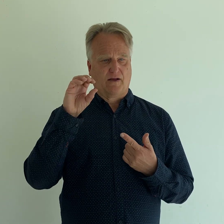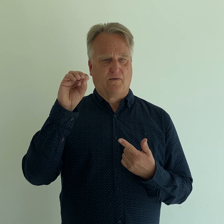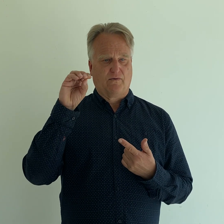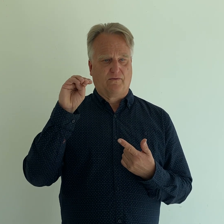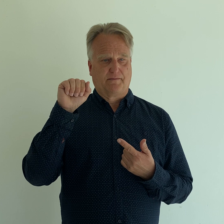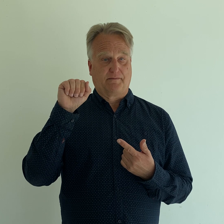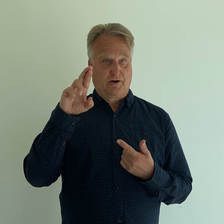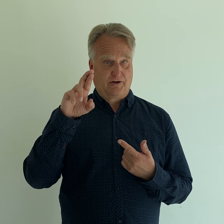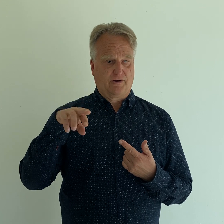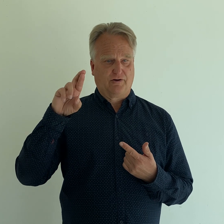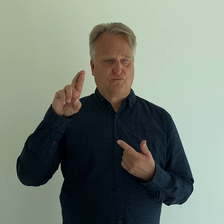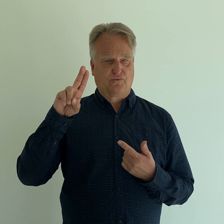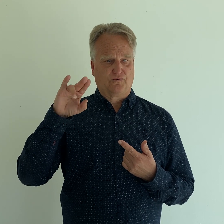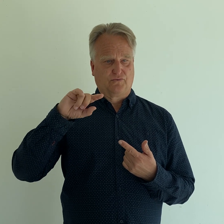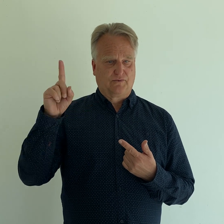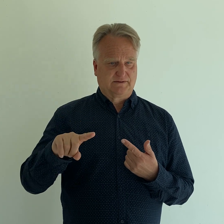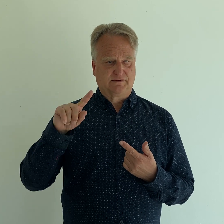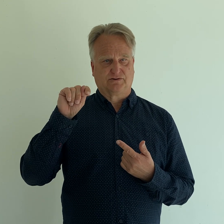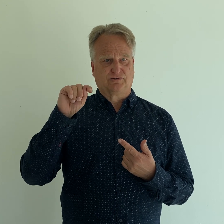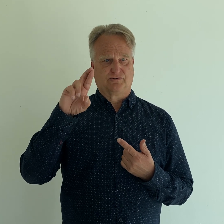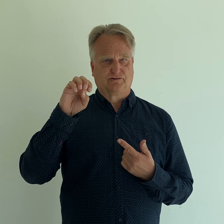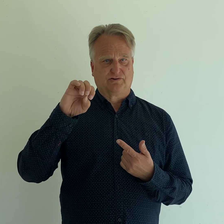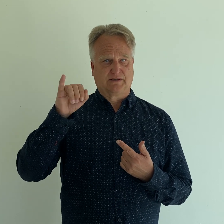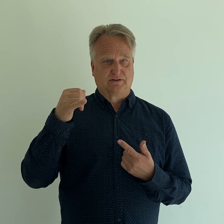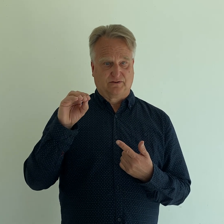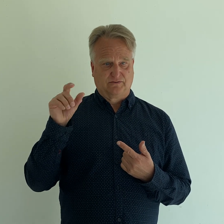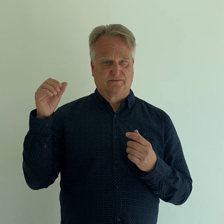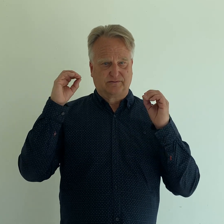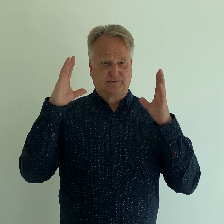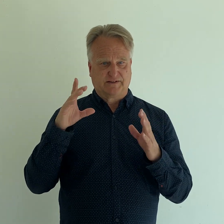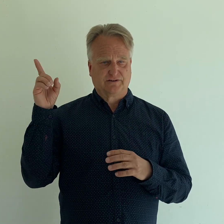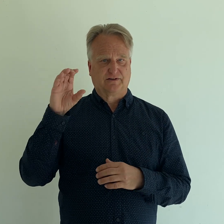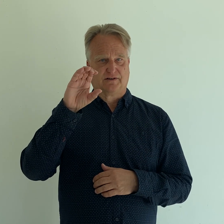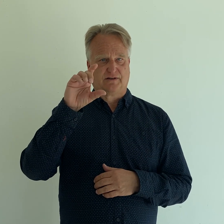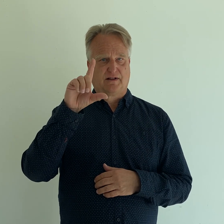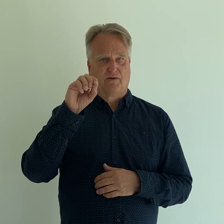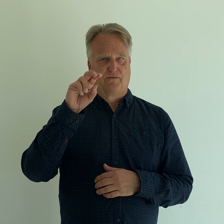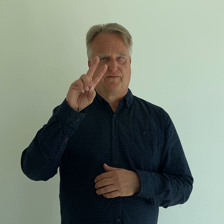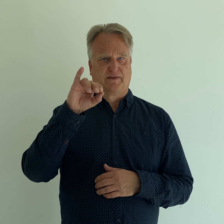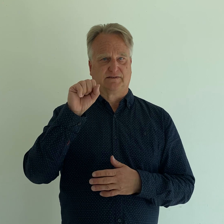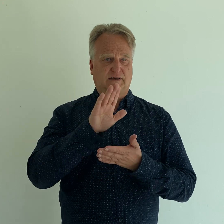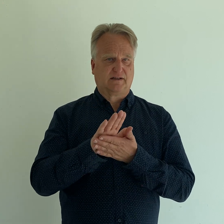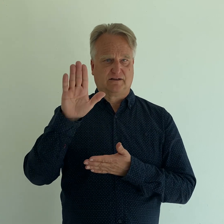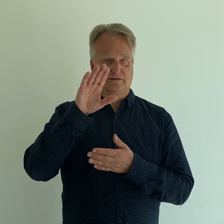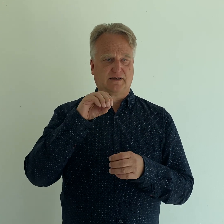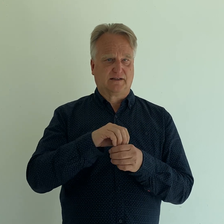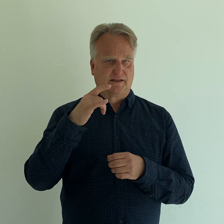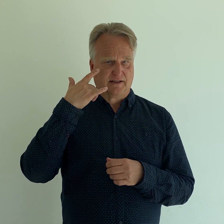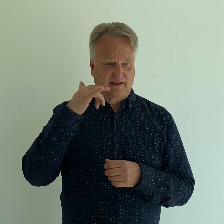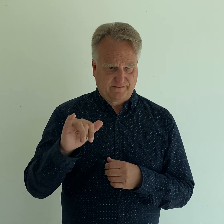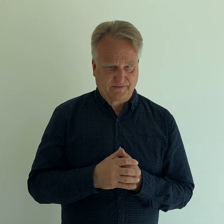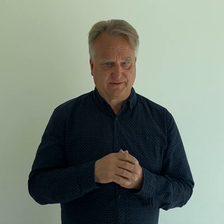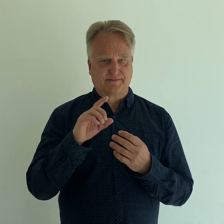Omar Ruiz-Trejo from Clovis College in California, and